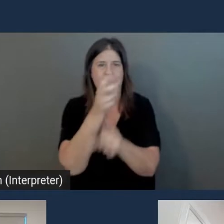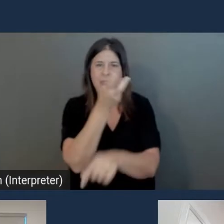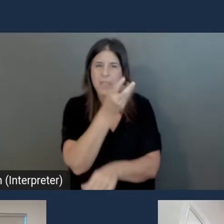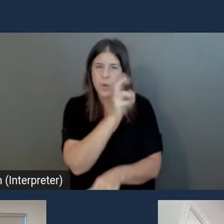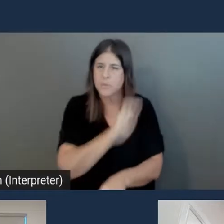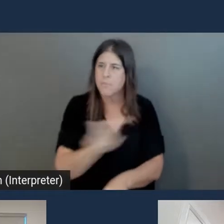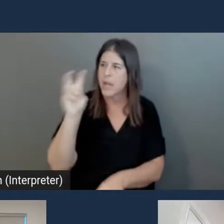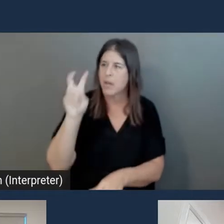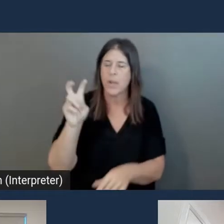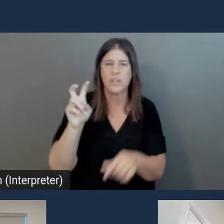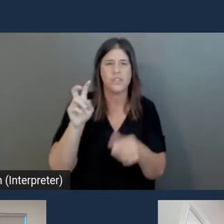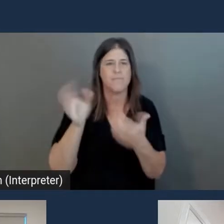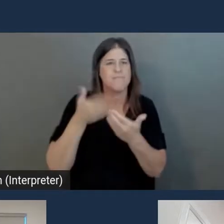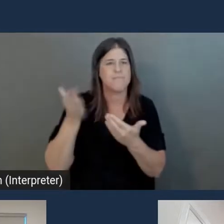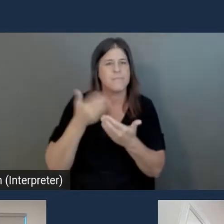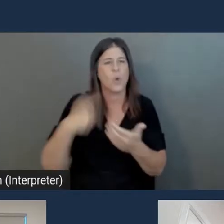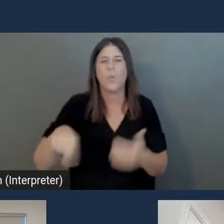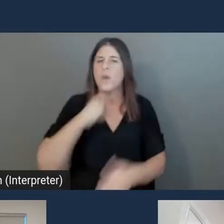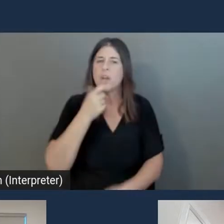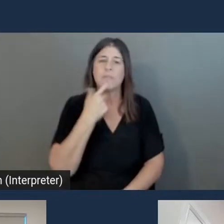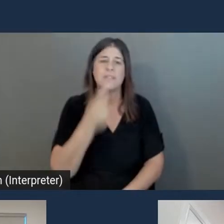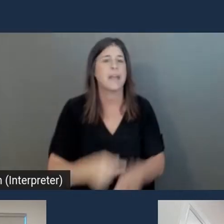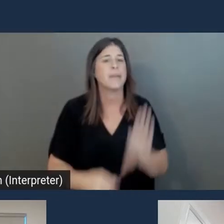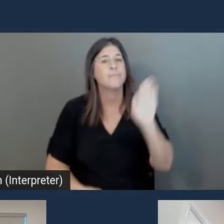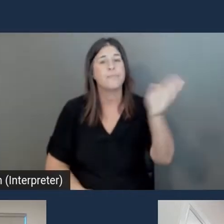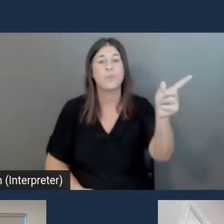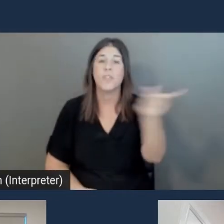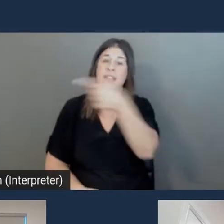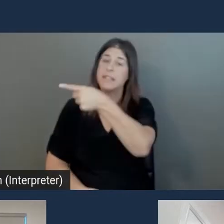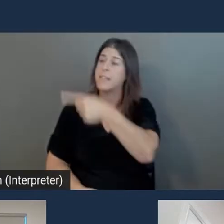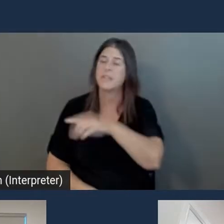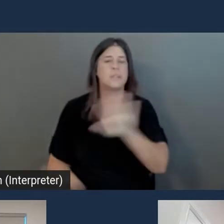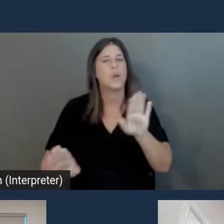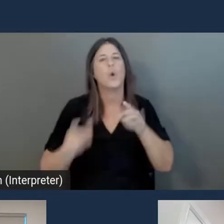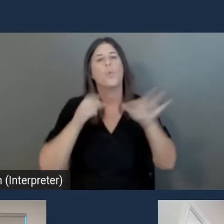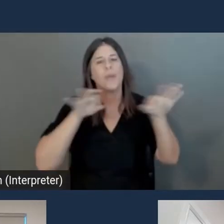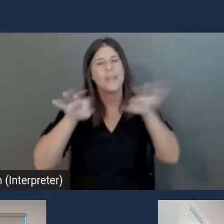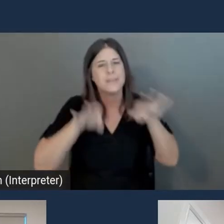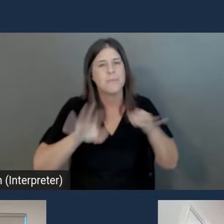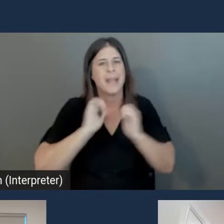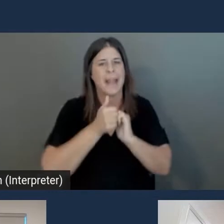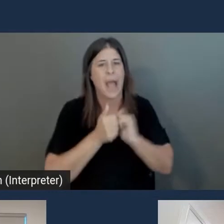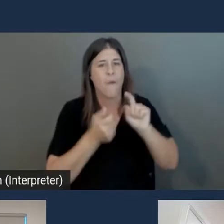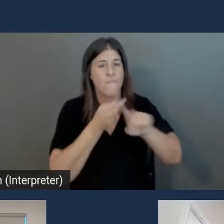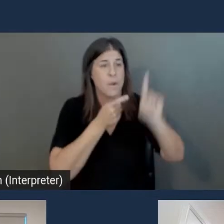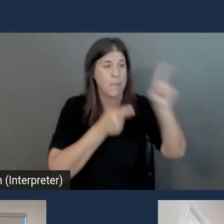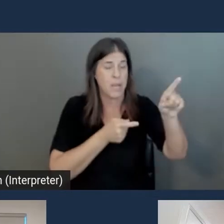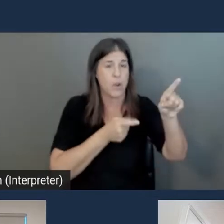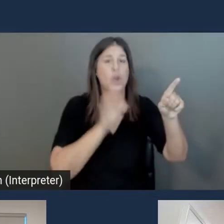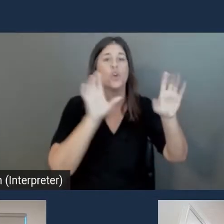So, we simply don't tell you where to go, we also tell you how to get there. Now that's not all, there's more.